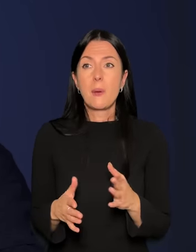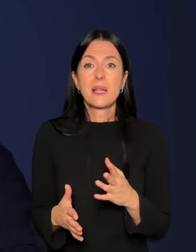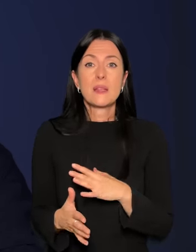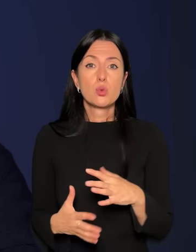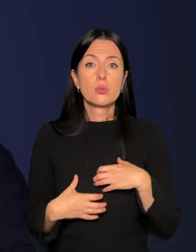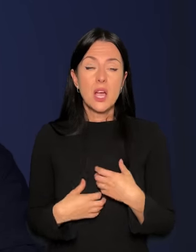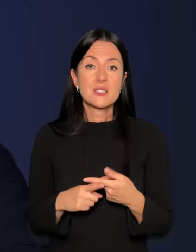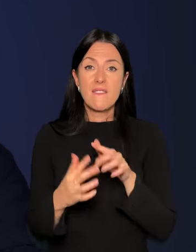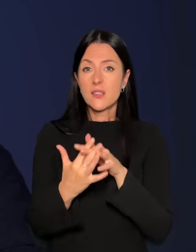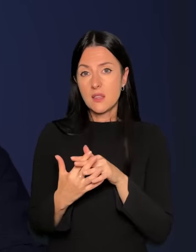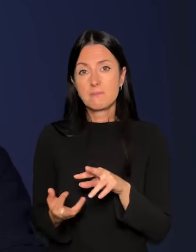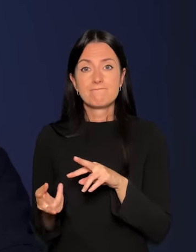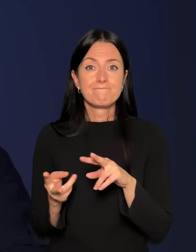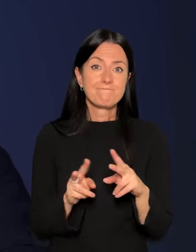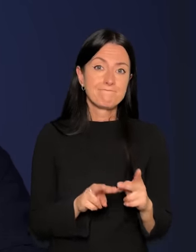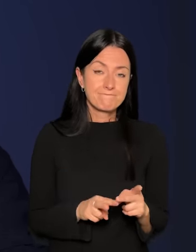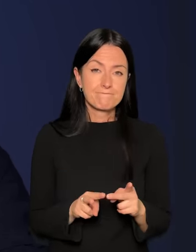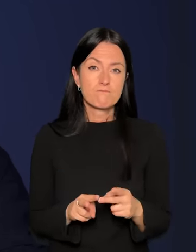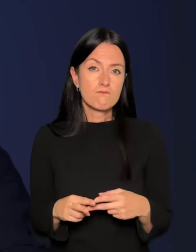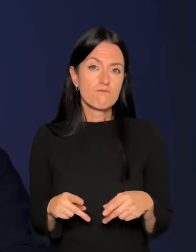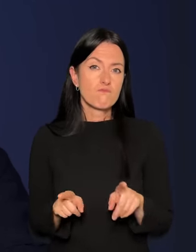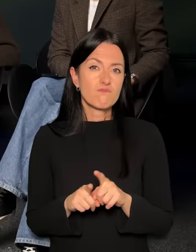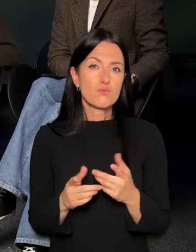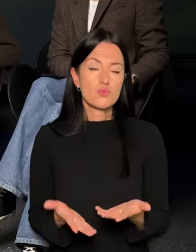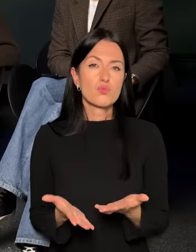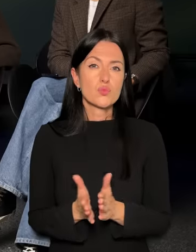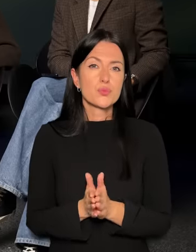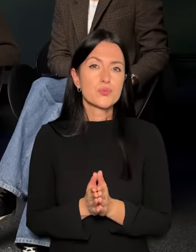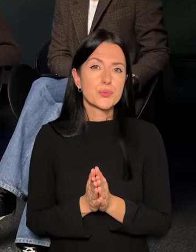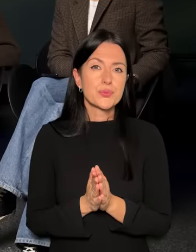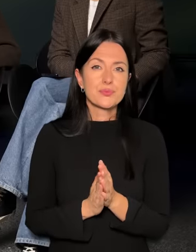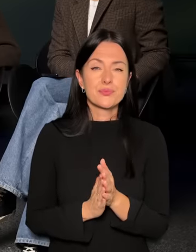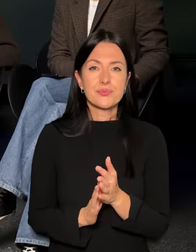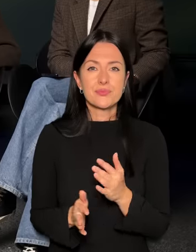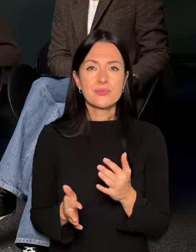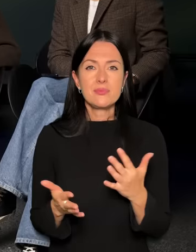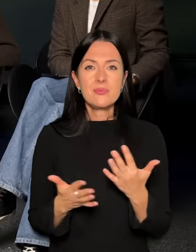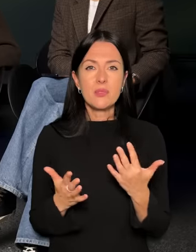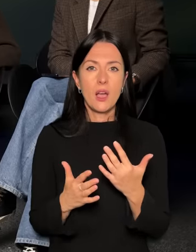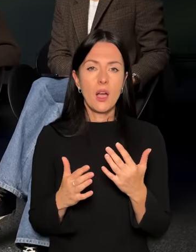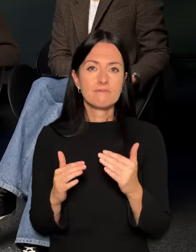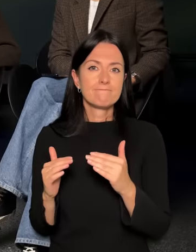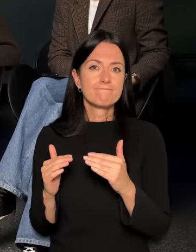This war, sort of, turned into a static thing, standing still in a new place.